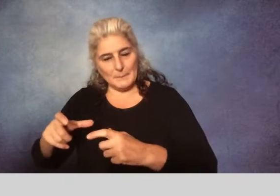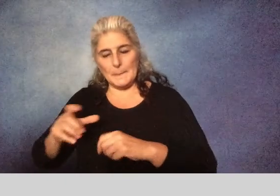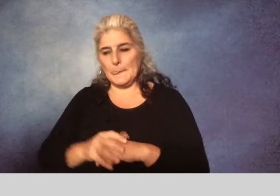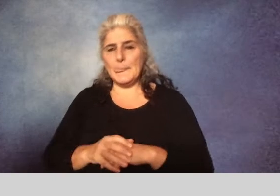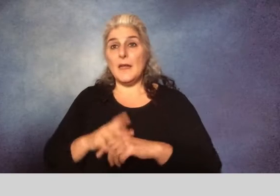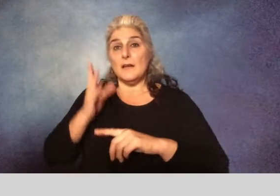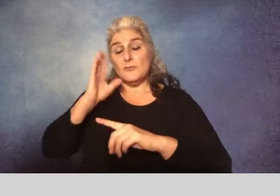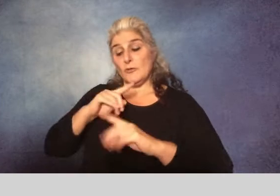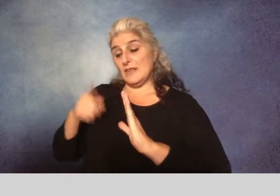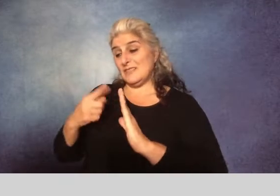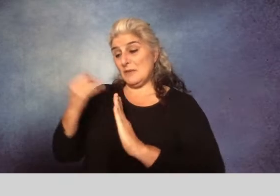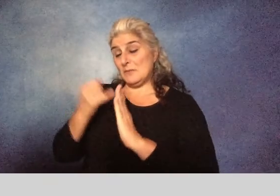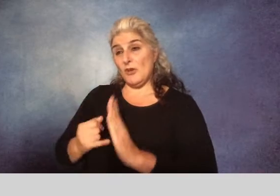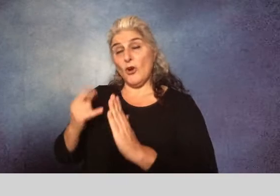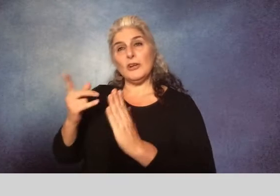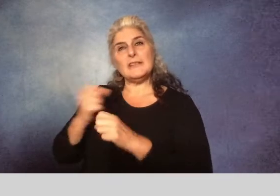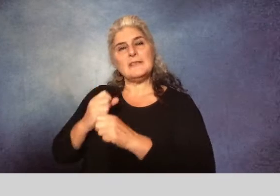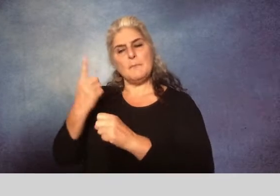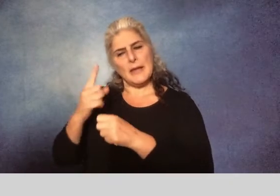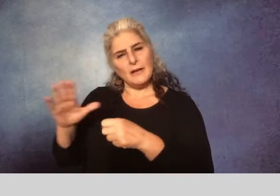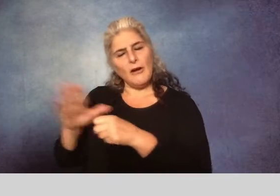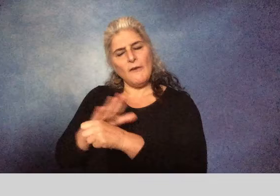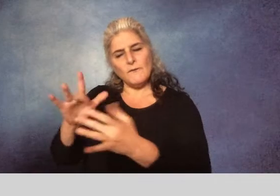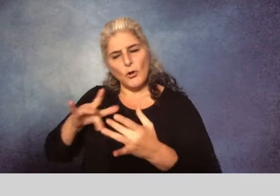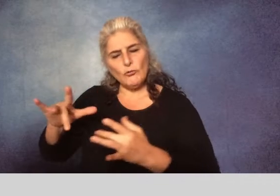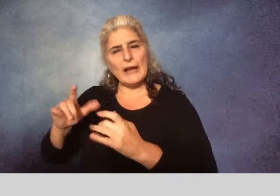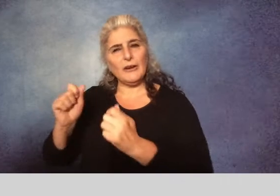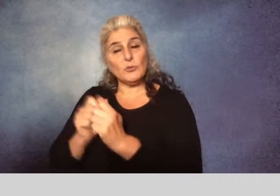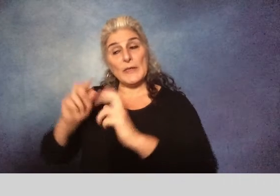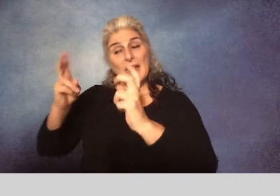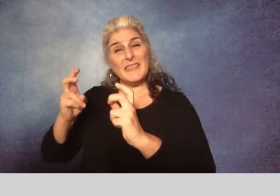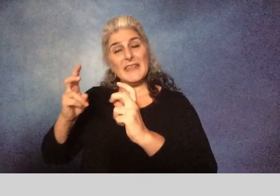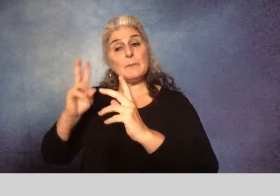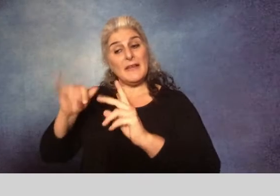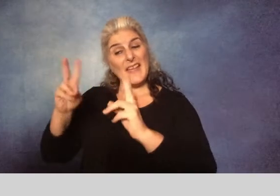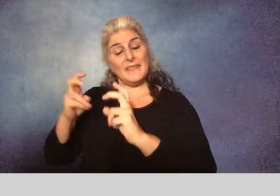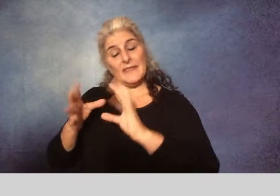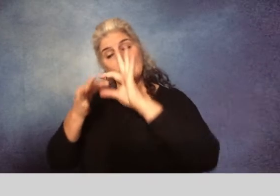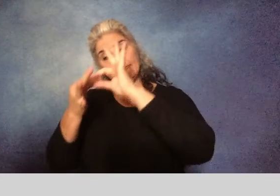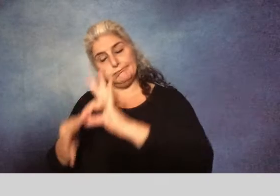and all of that is lost when songs are put into a playlist. A few examples of contemporary albums like this